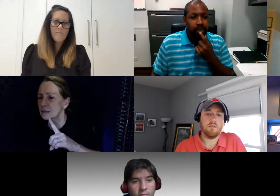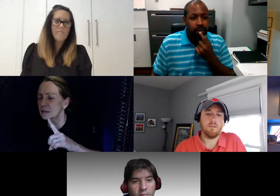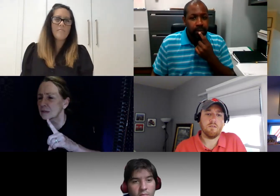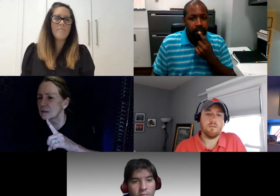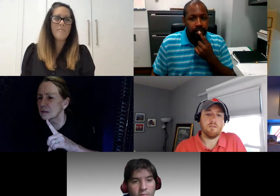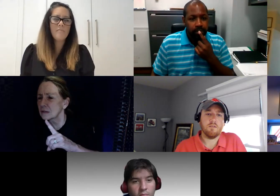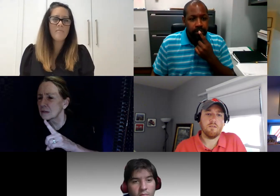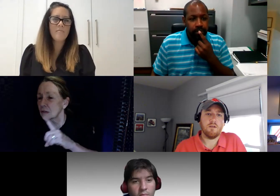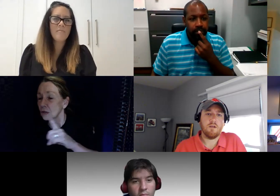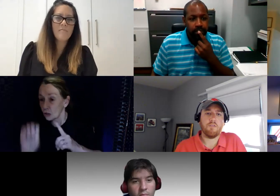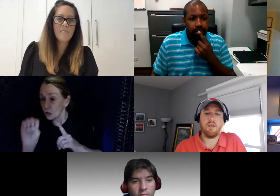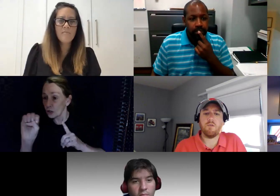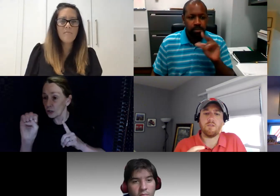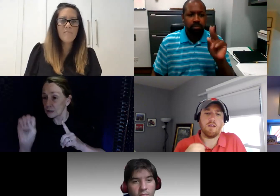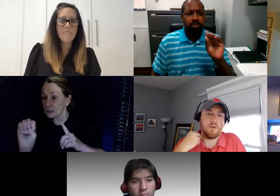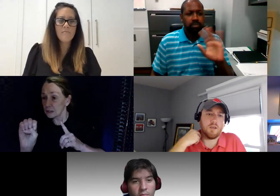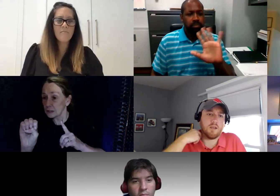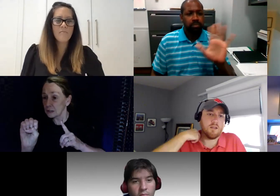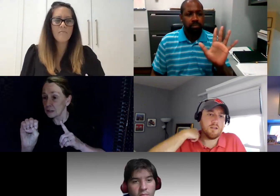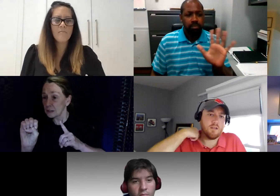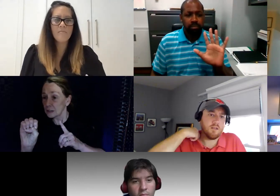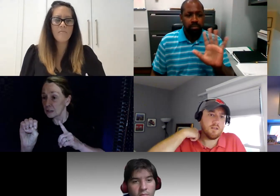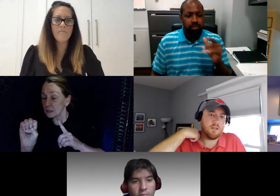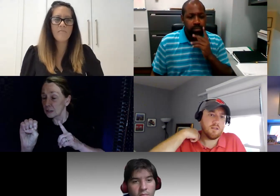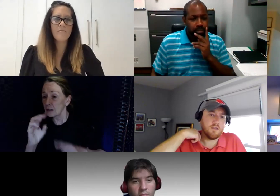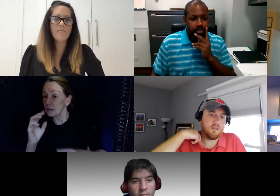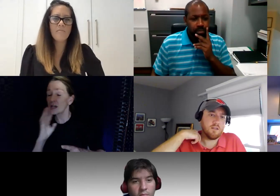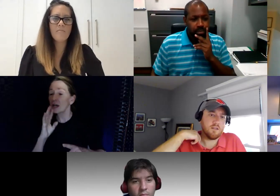IT WAS PRECOVID. I DON'T KNOW. MY MEMORY IS SINCE COVID AND PRECOVID. I KNOW WE WERE LIVE.